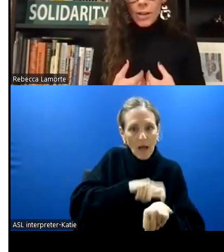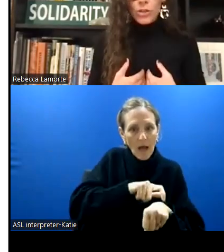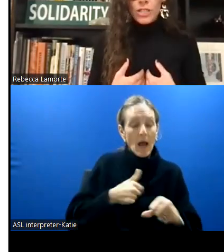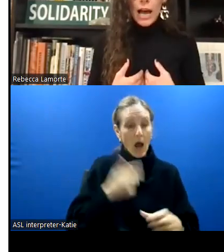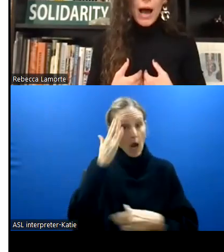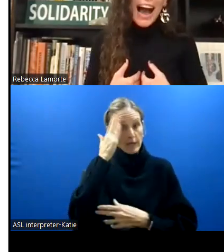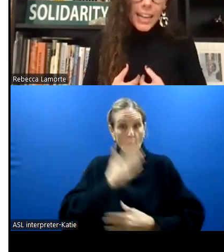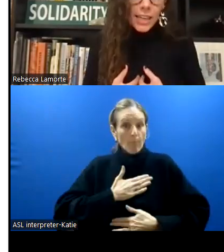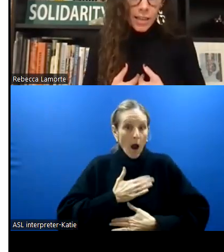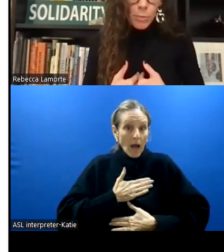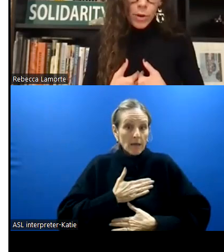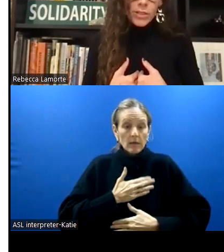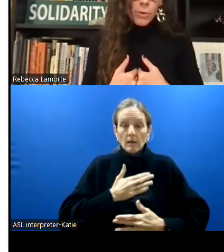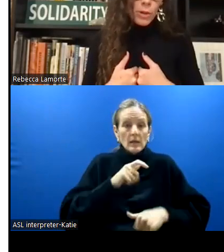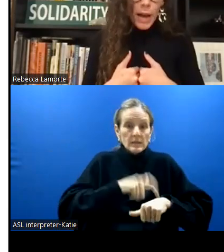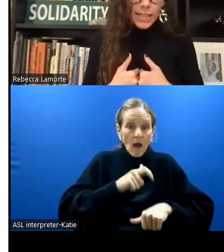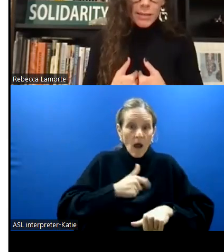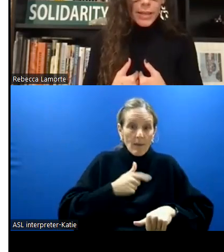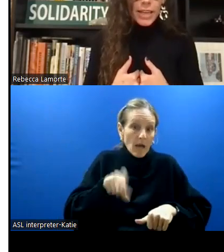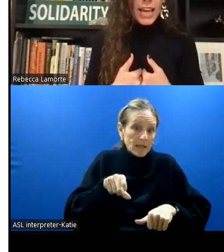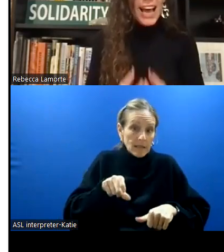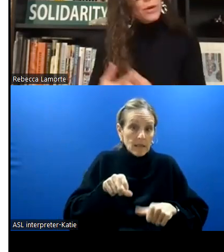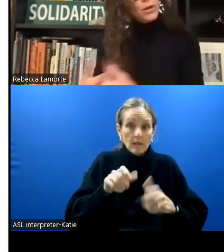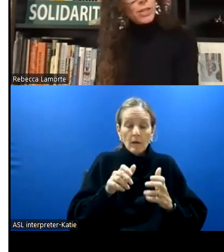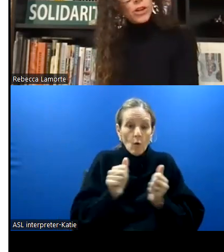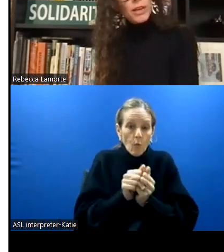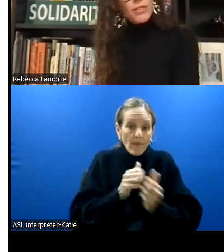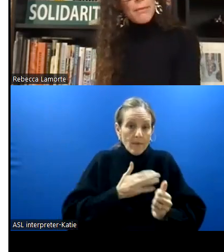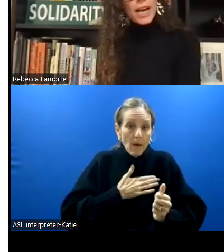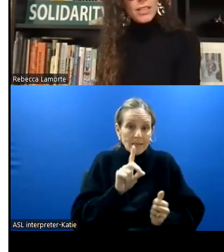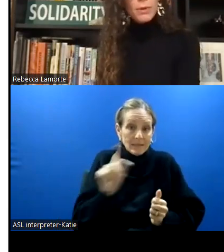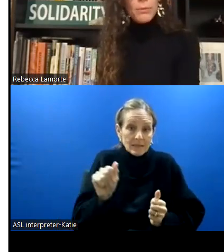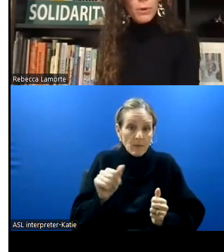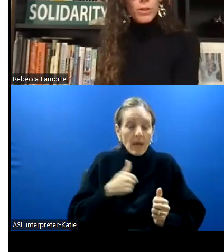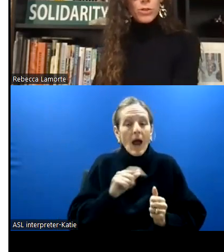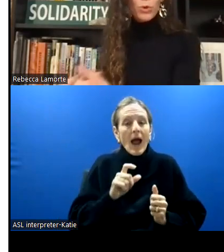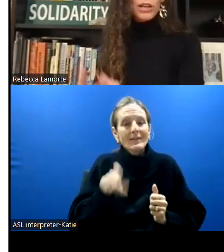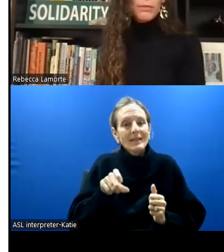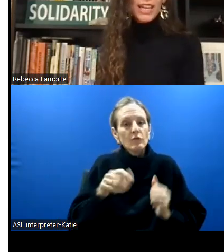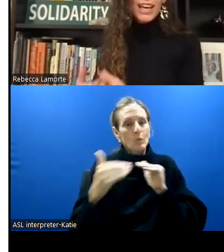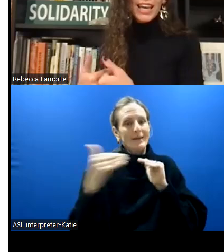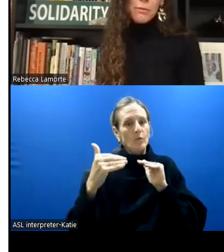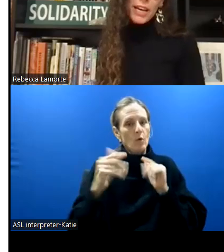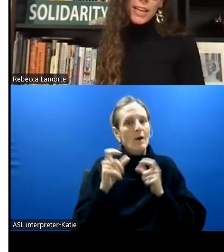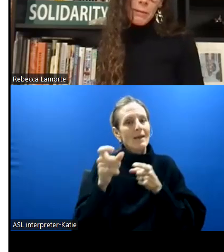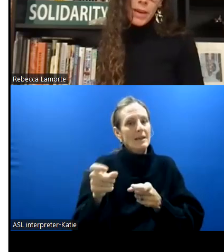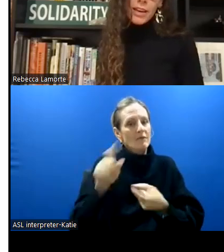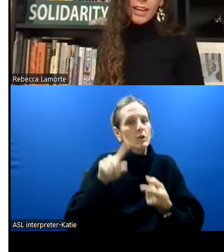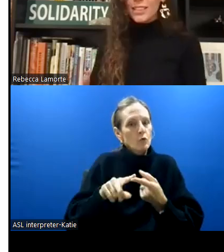I know the time I need at points with my disability, and I wanna be sure I'm giving that back to the people that are supporting me in my campaign.